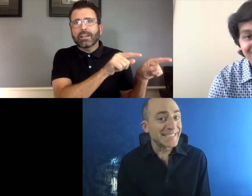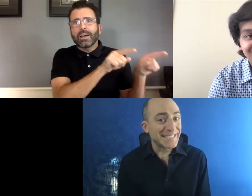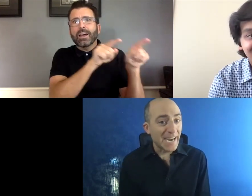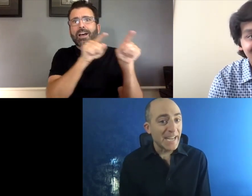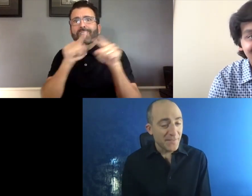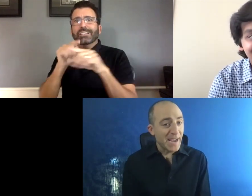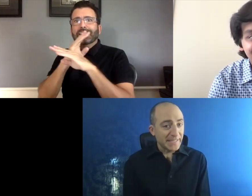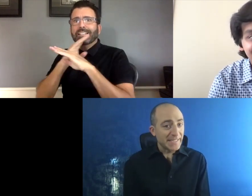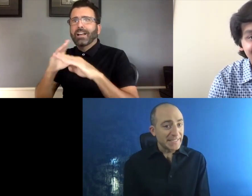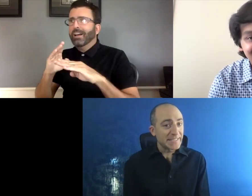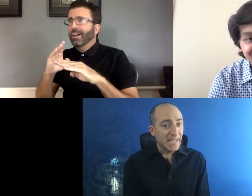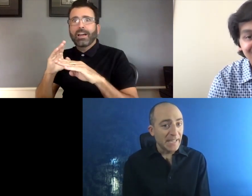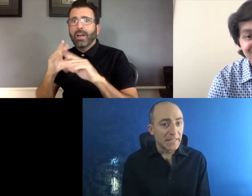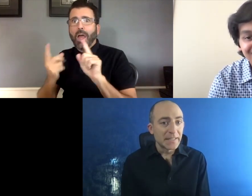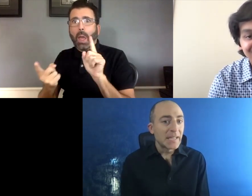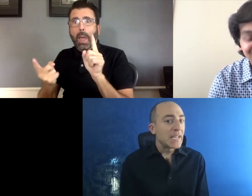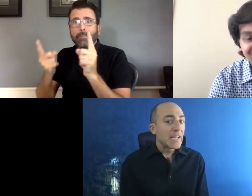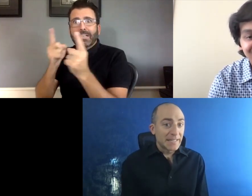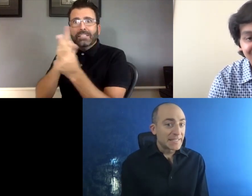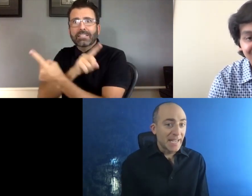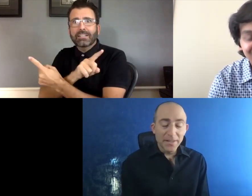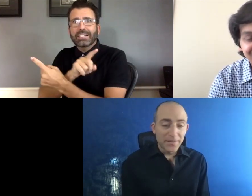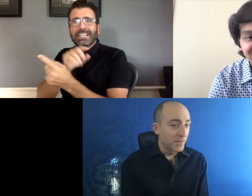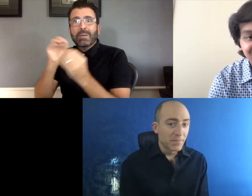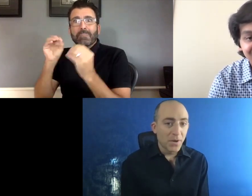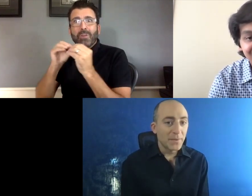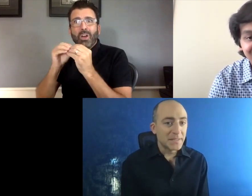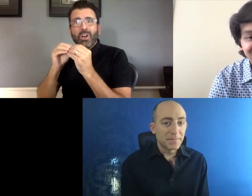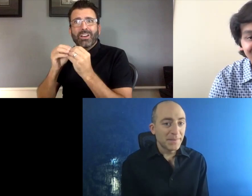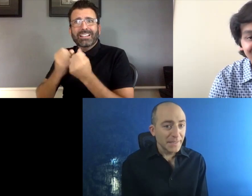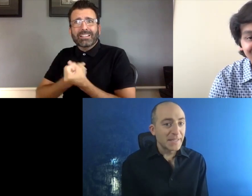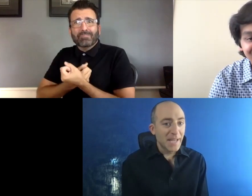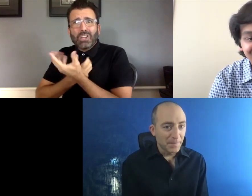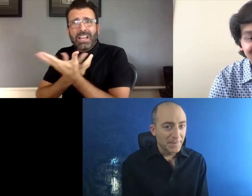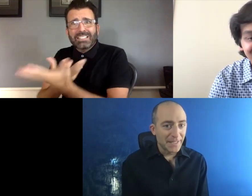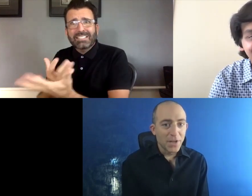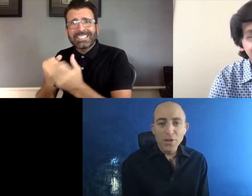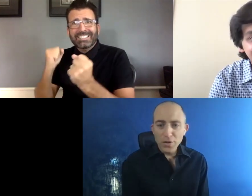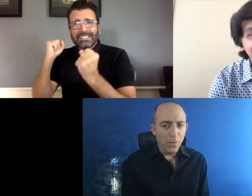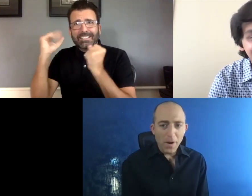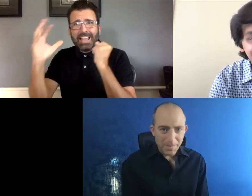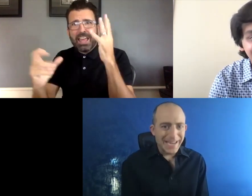style of acting - it's a style. In a silent film, oh, it's completely the opposite; you are being